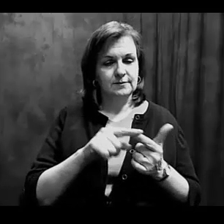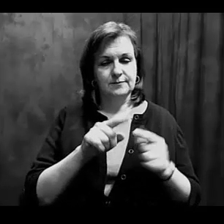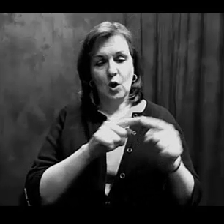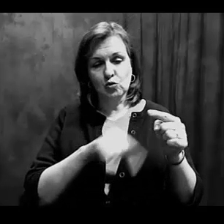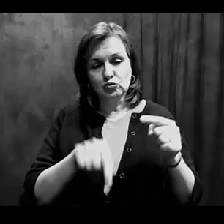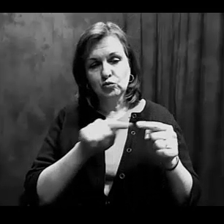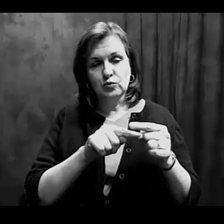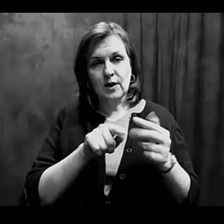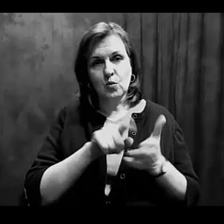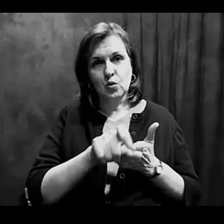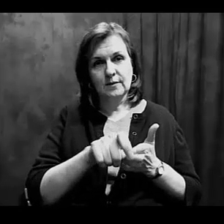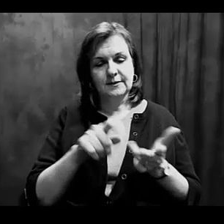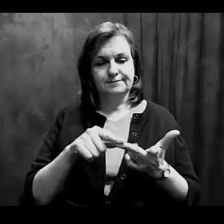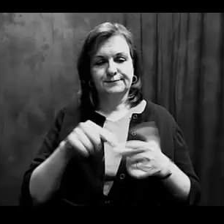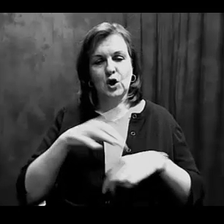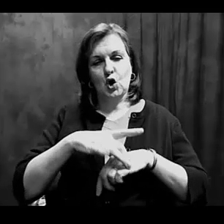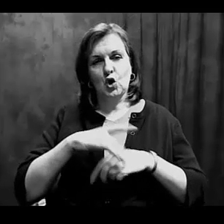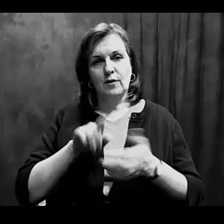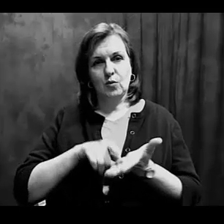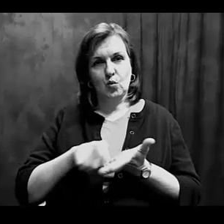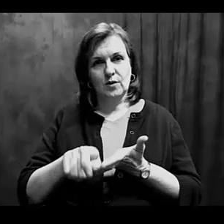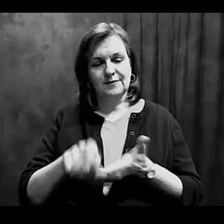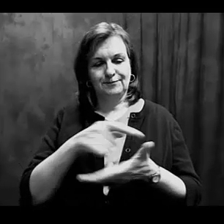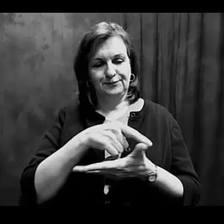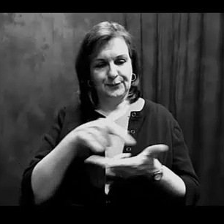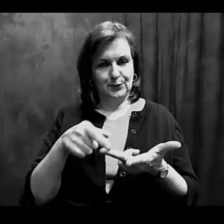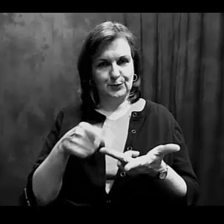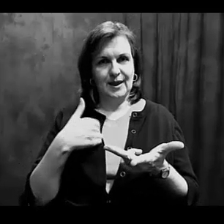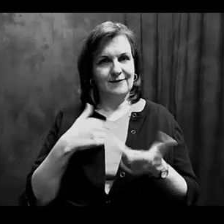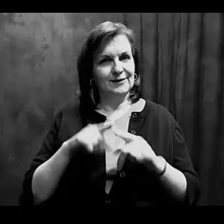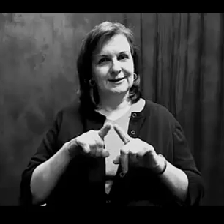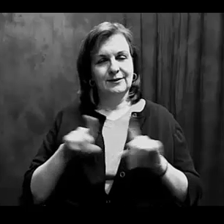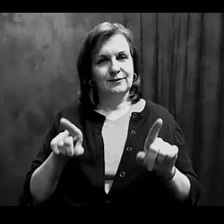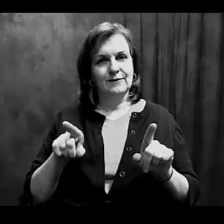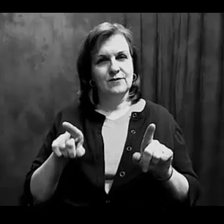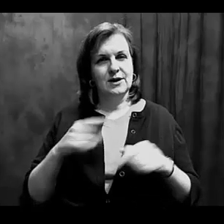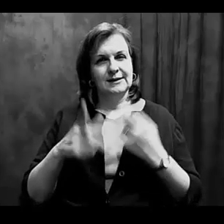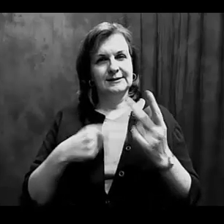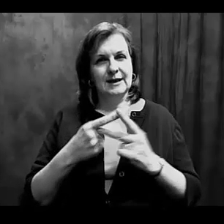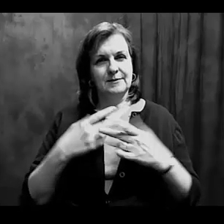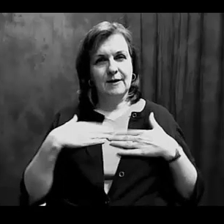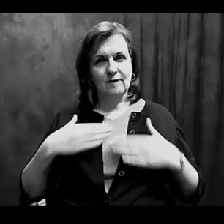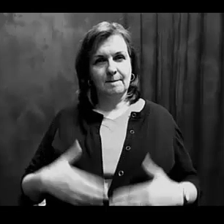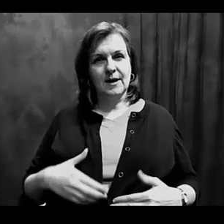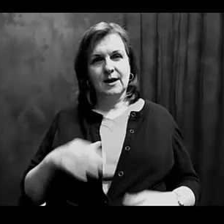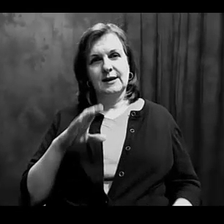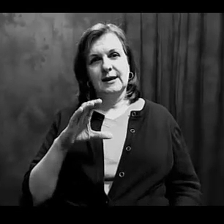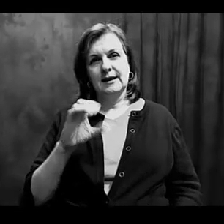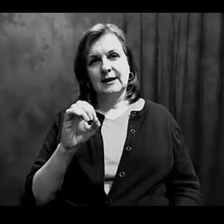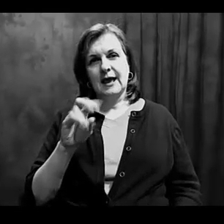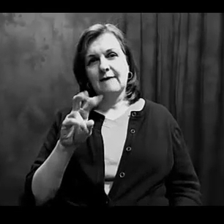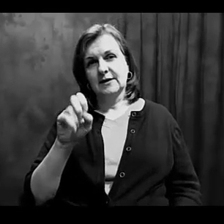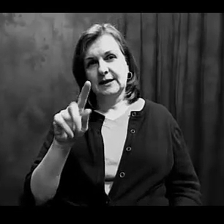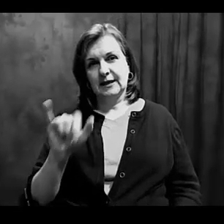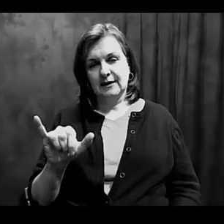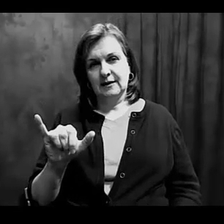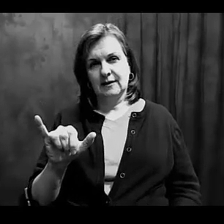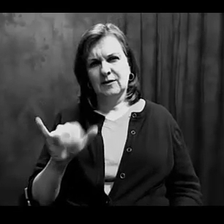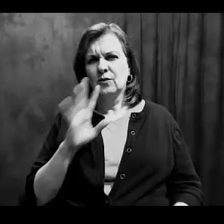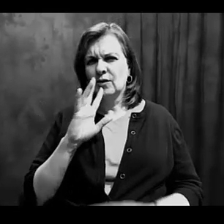flat worms, roundworms, and your basic earthworms all have three different types of body cavities